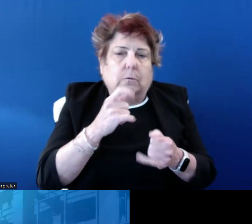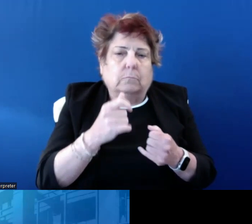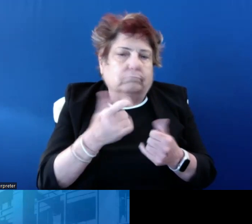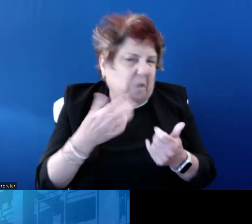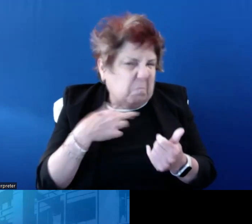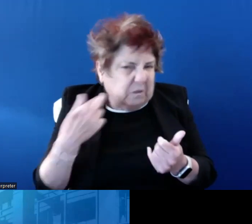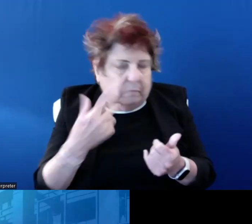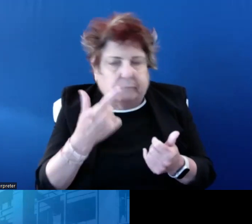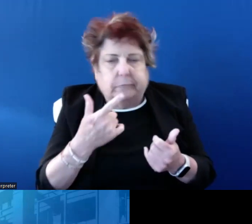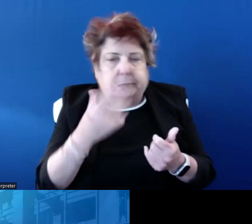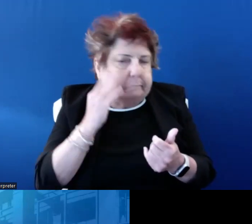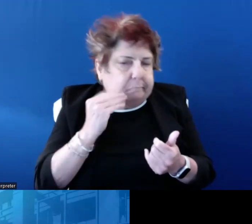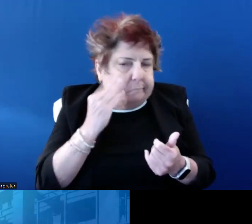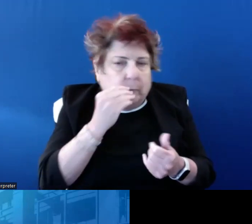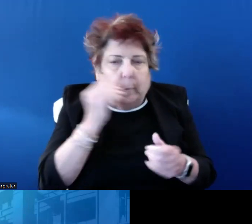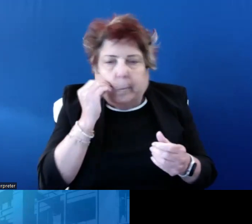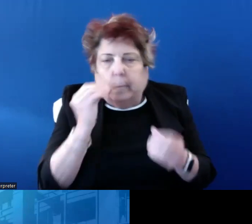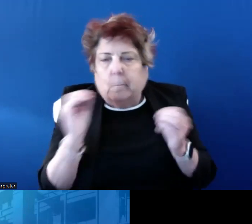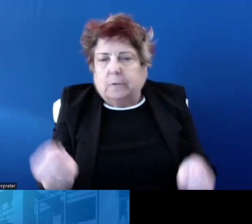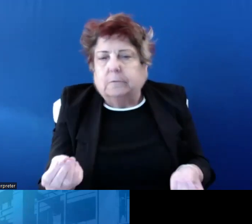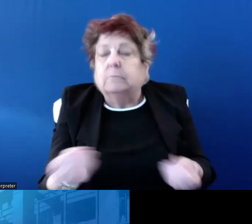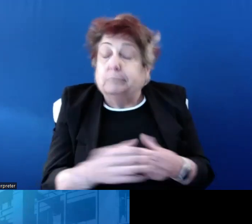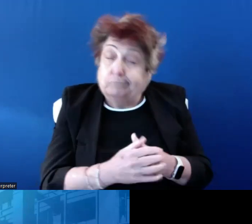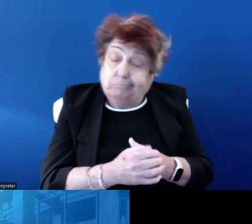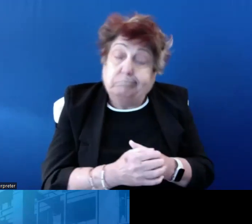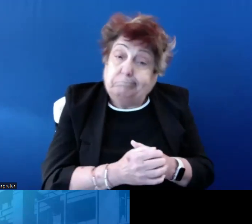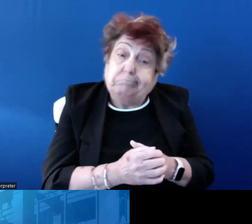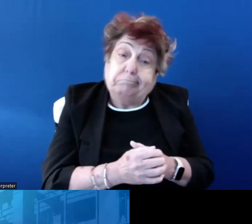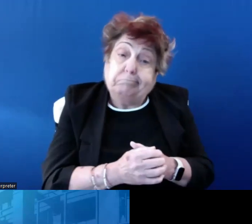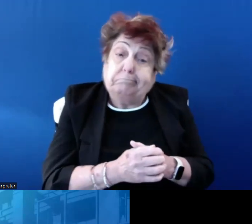So, it sounds like, you know, that question sounds like